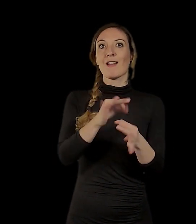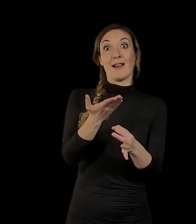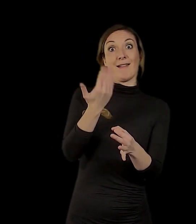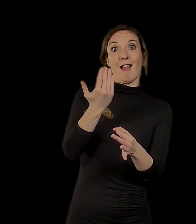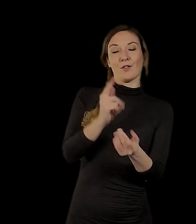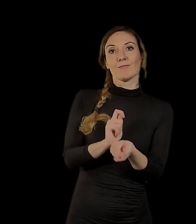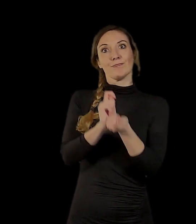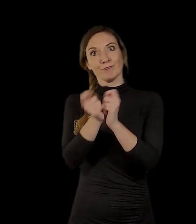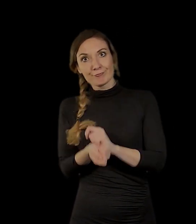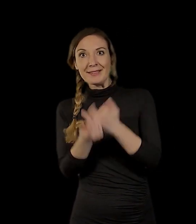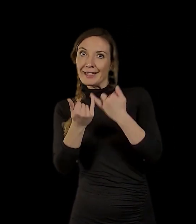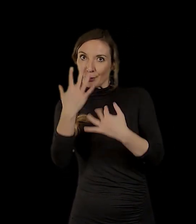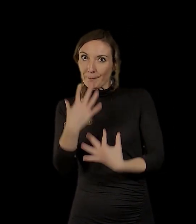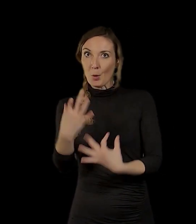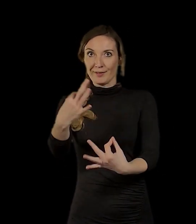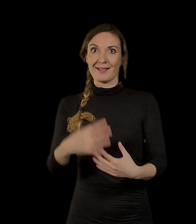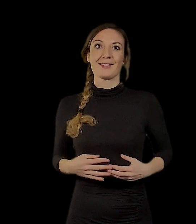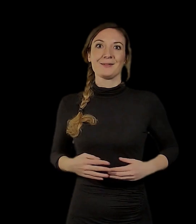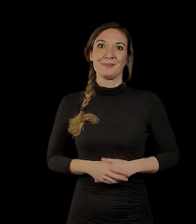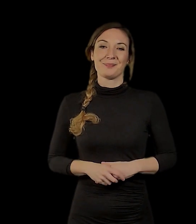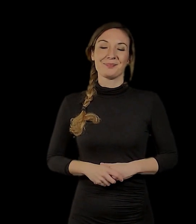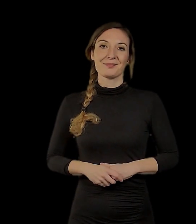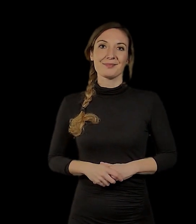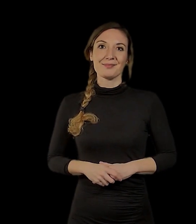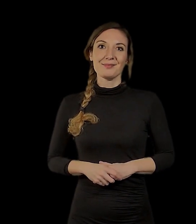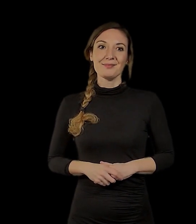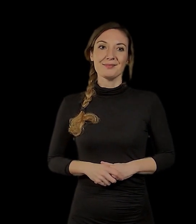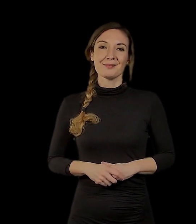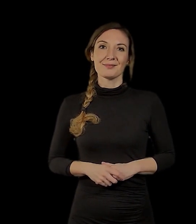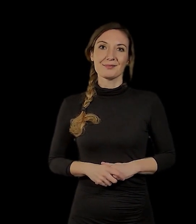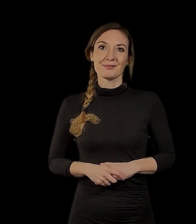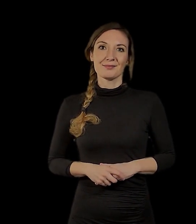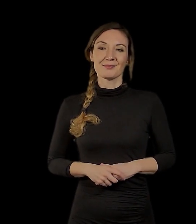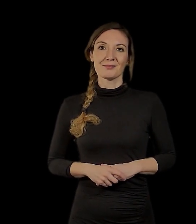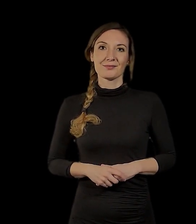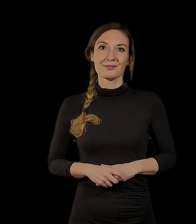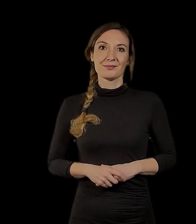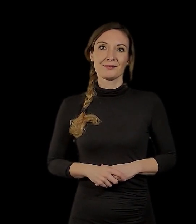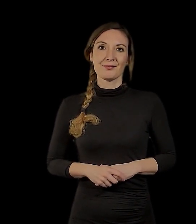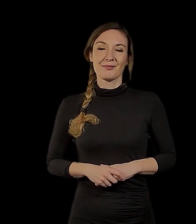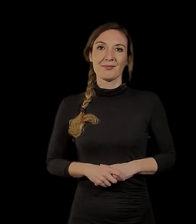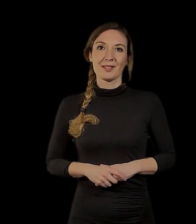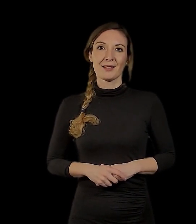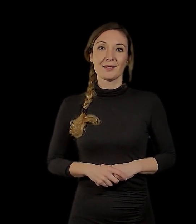And we tried to bring it closer to that and bring into the view within the river